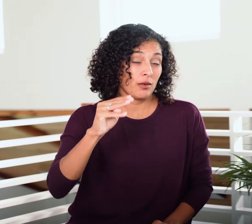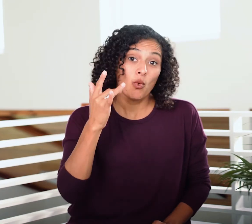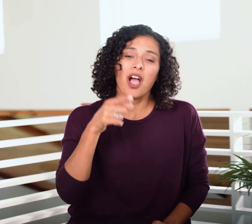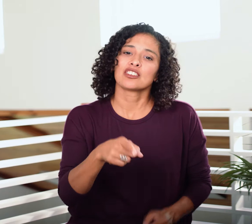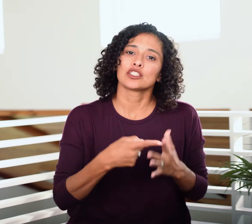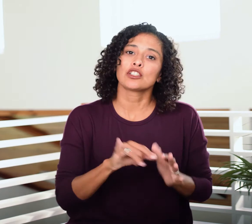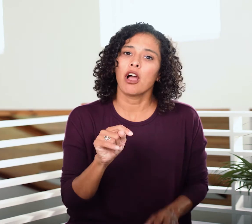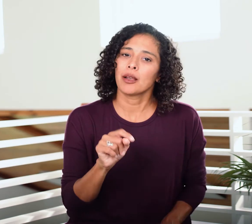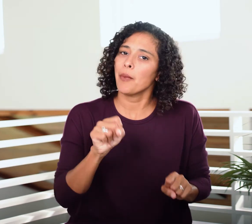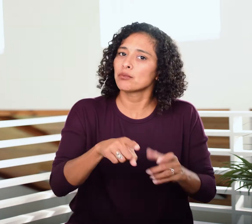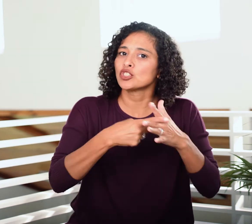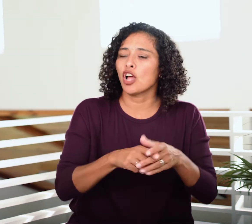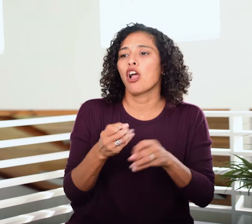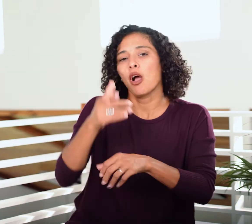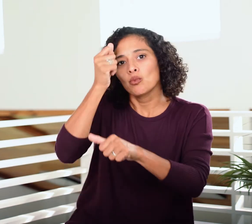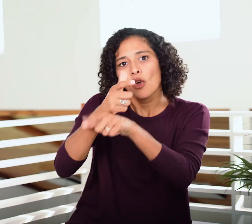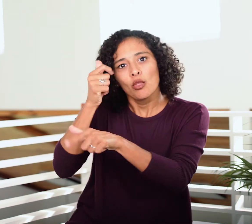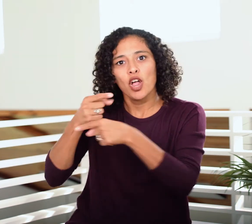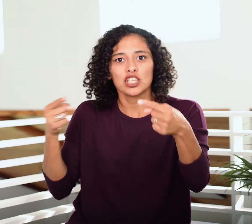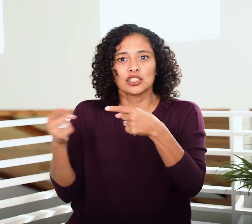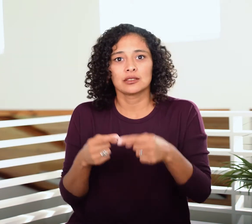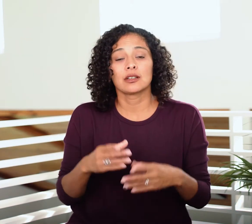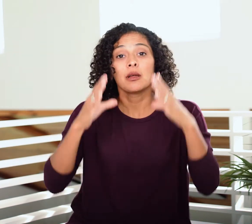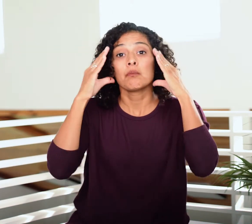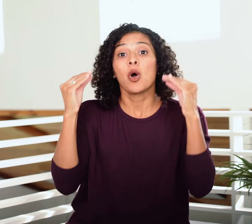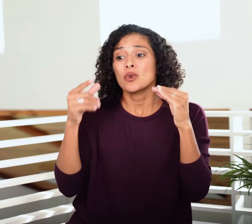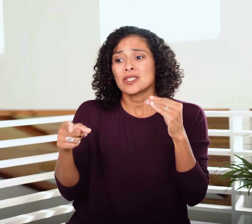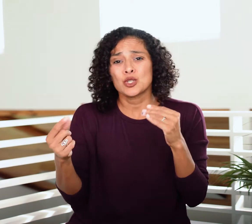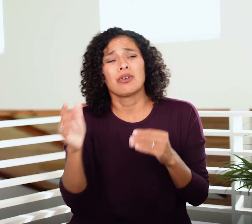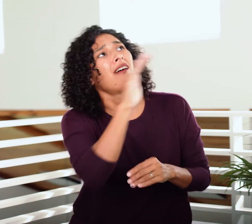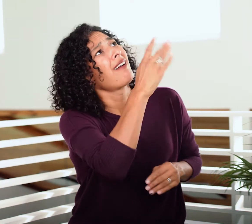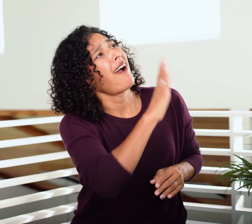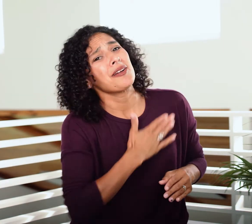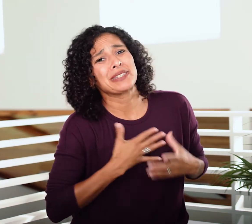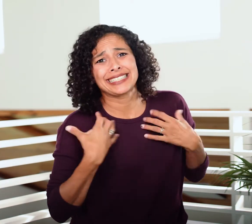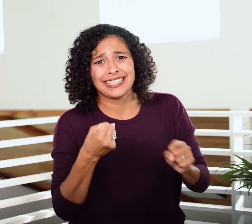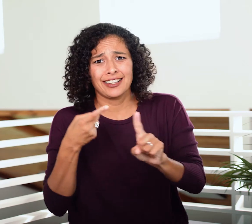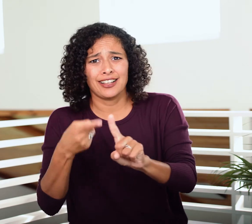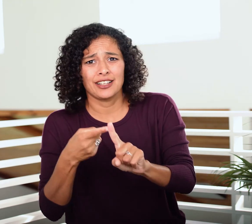which probably means she’s the one who stirred up the sibling rivalry— and Moses asks God to heal her.